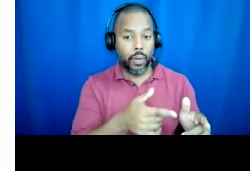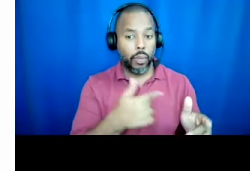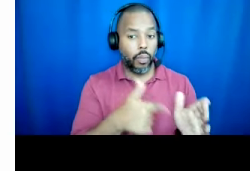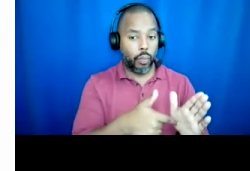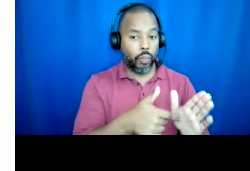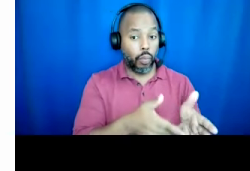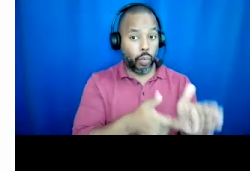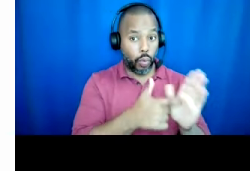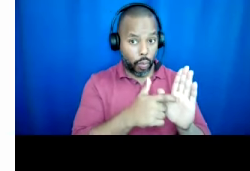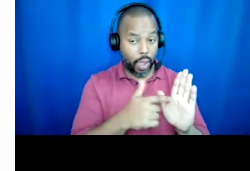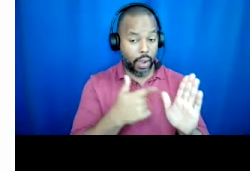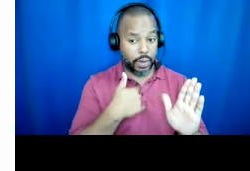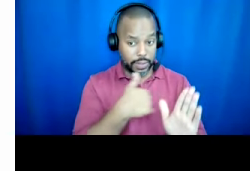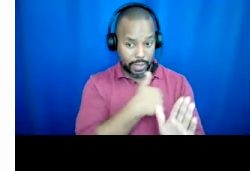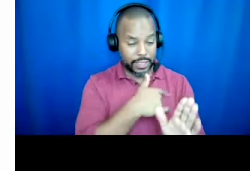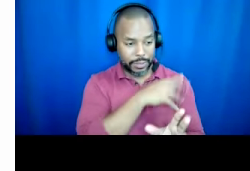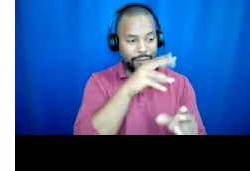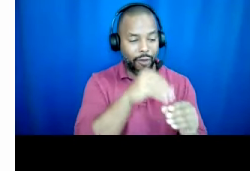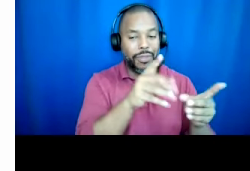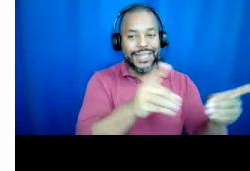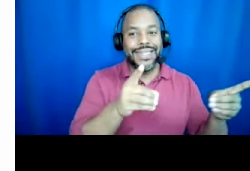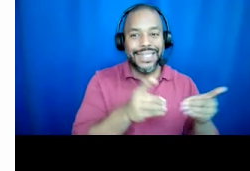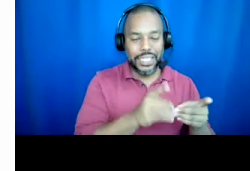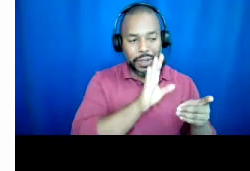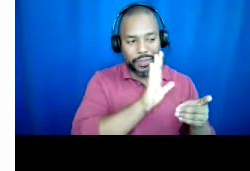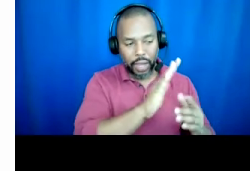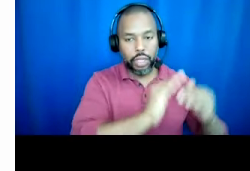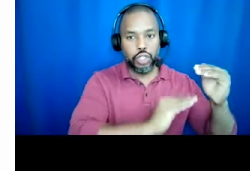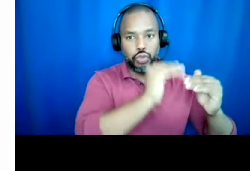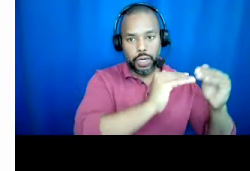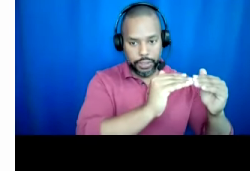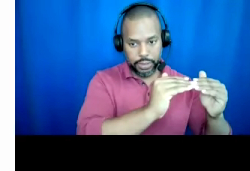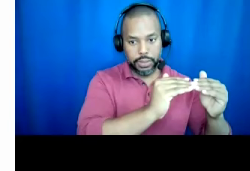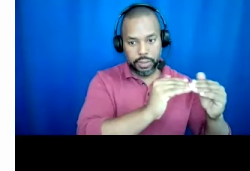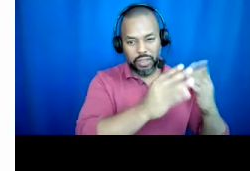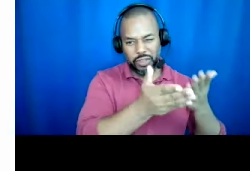the district offices construction services team, where we might need architects,